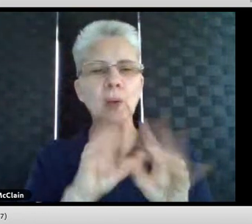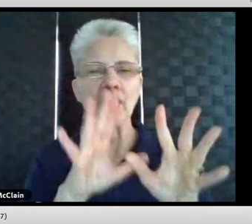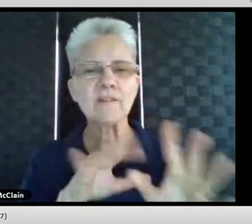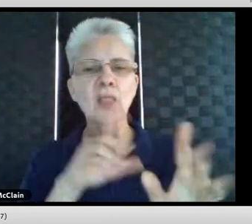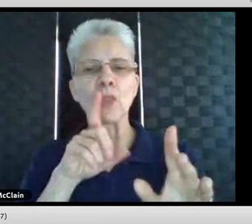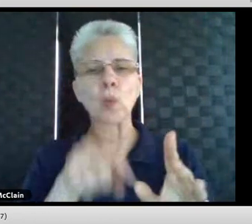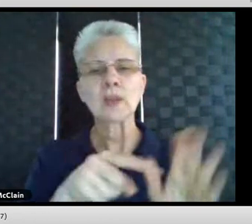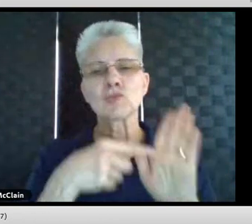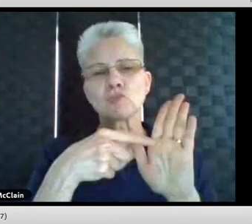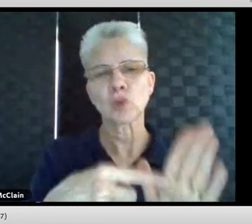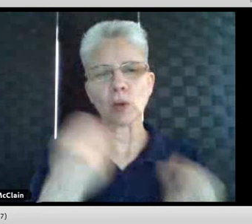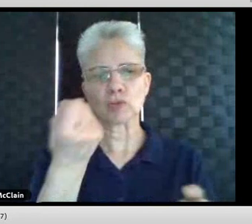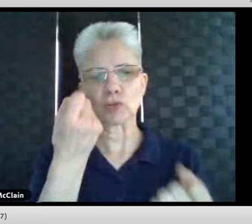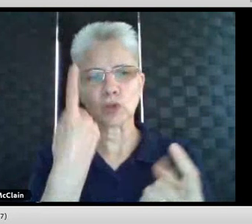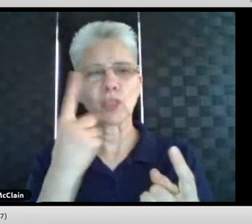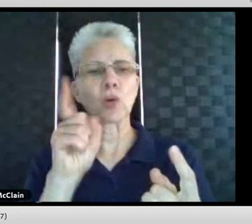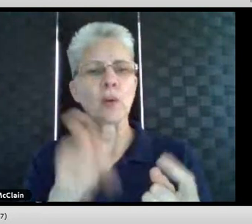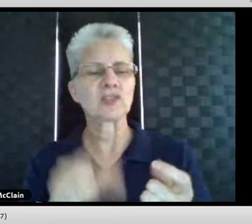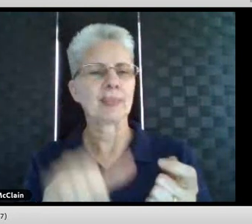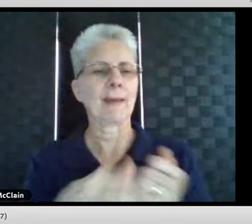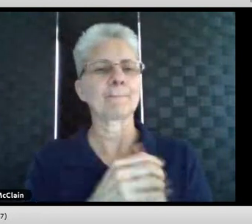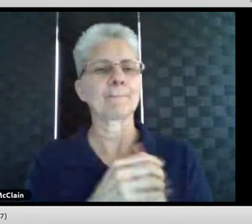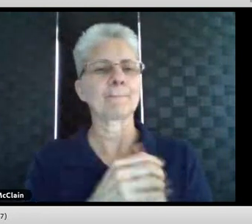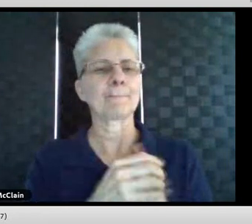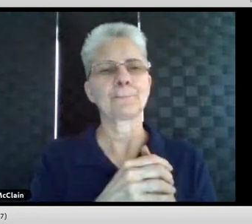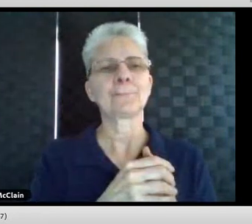and showed that they understood the question."